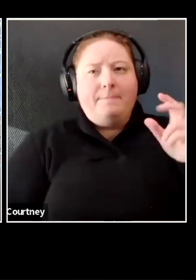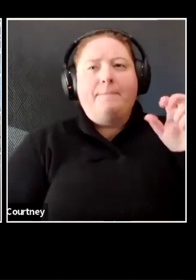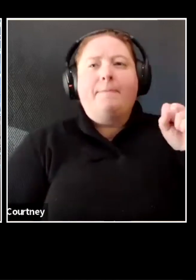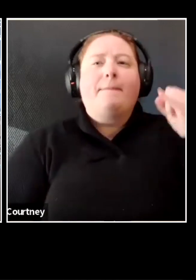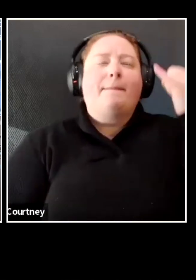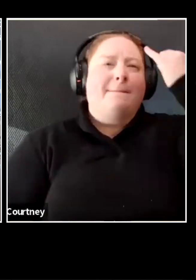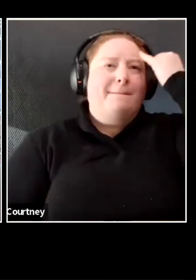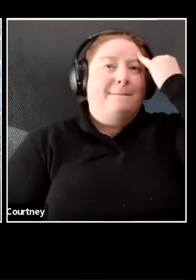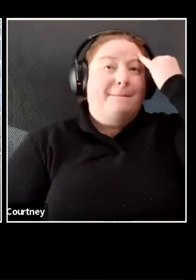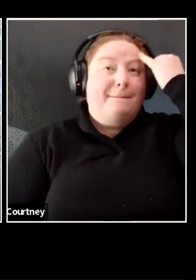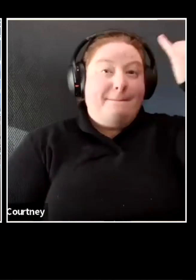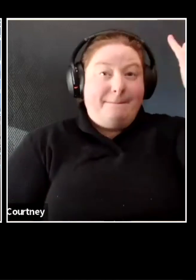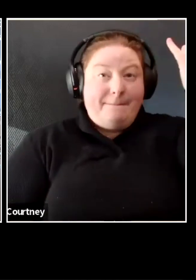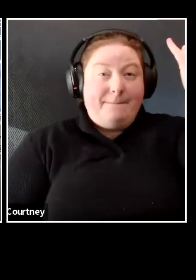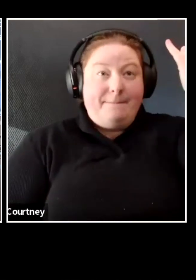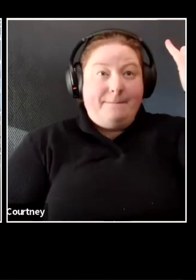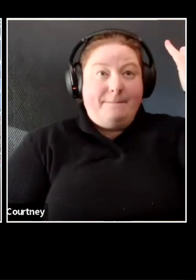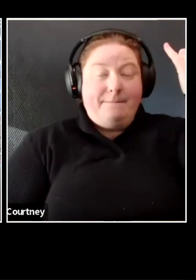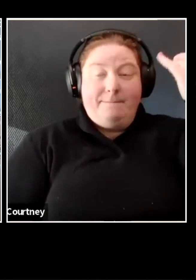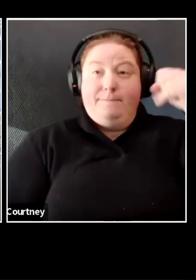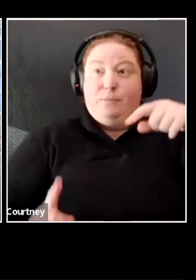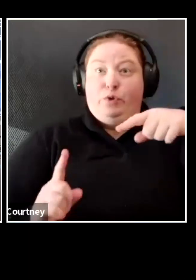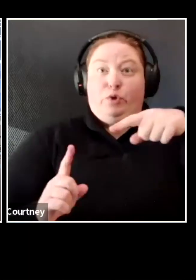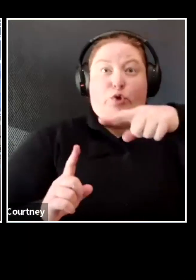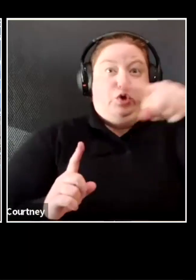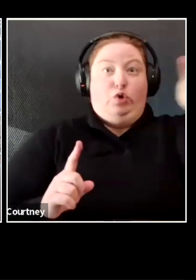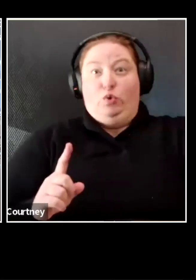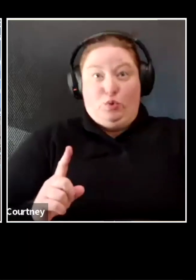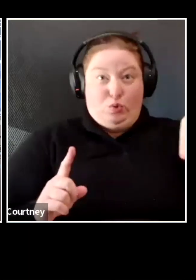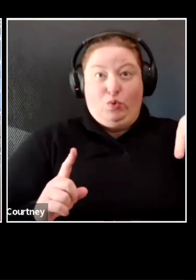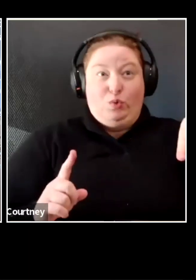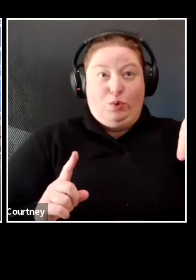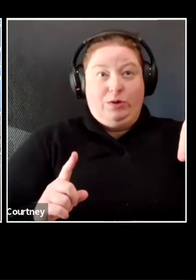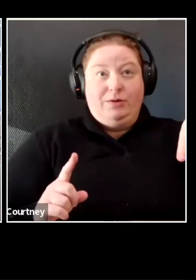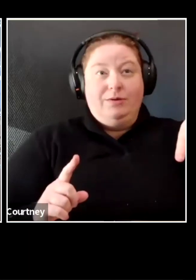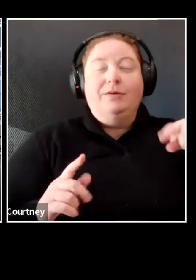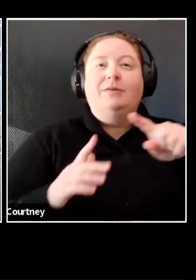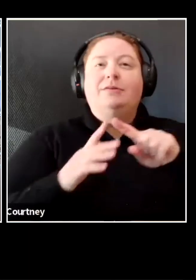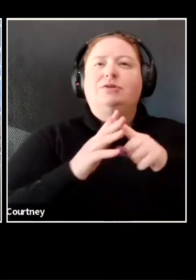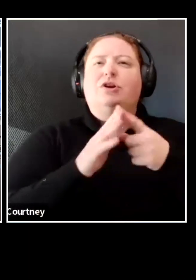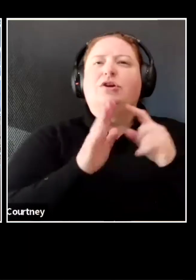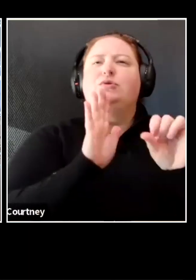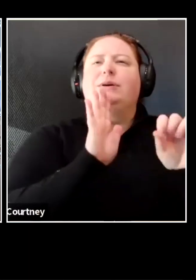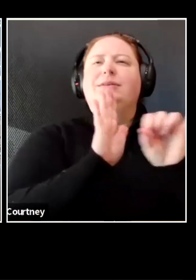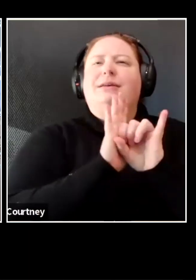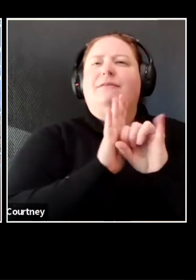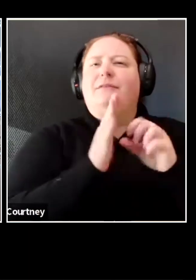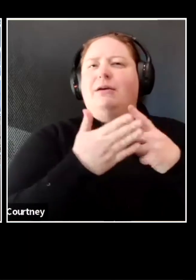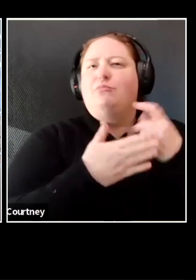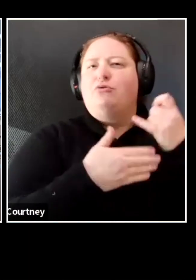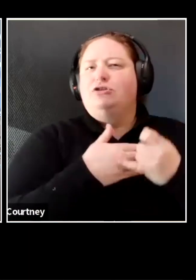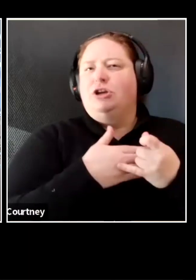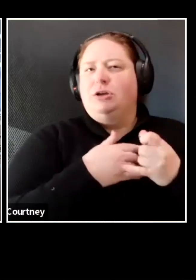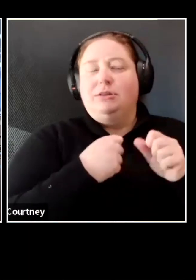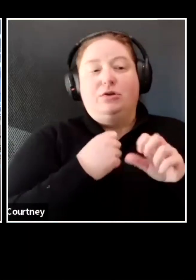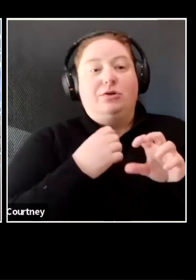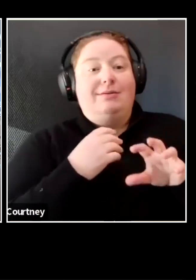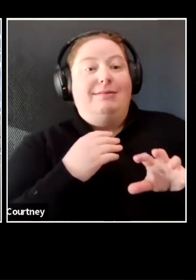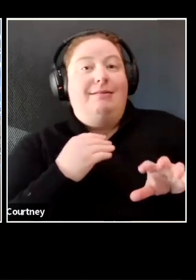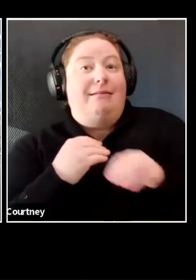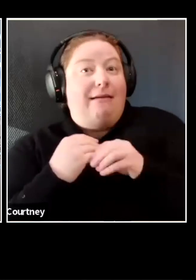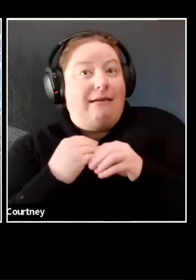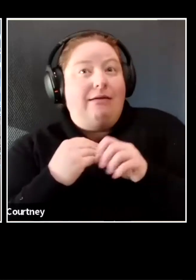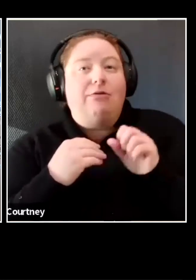let's get you you the collector you um identifying a project that can add or suggest enhancement